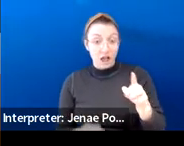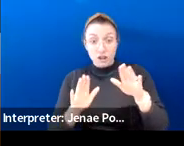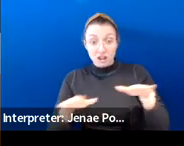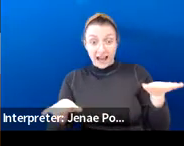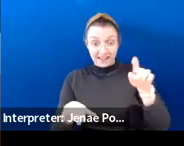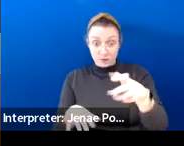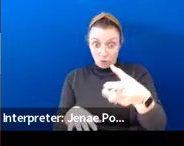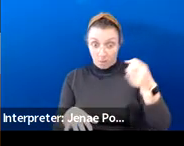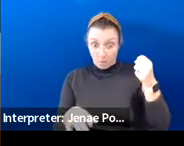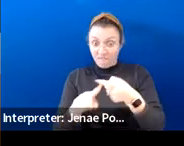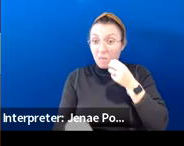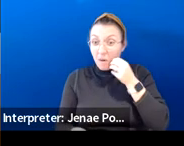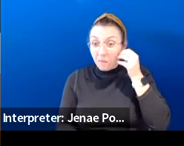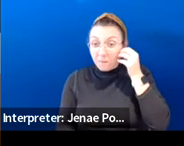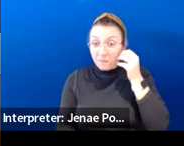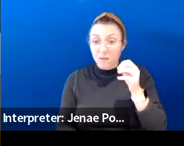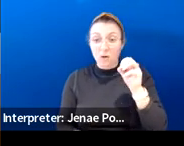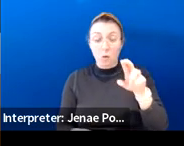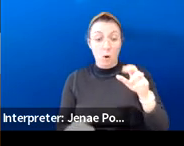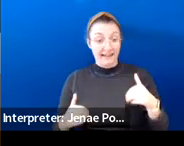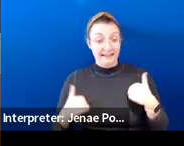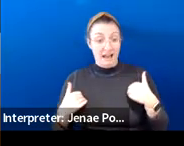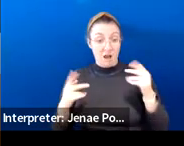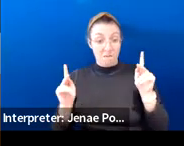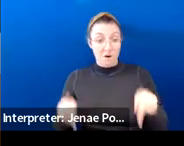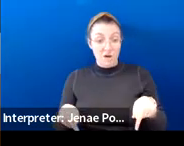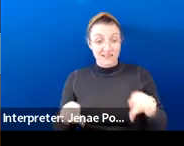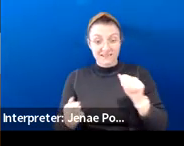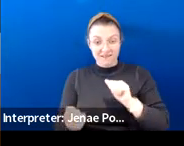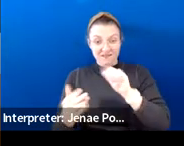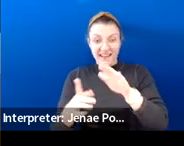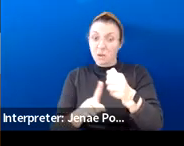When you have somebody who a young person that has faced abuse and neglect, you know,